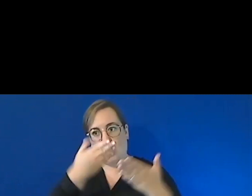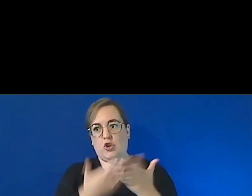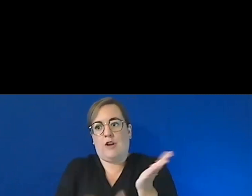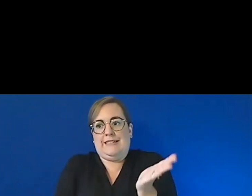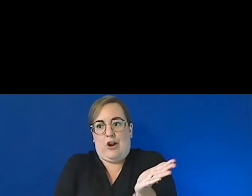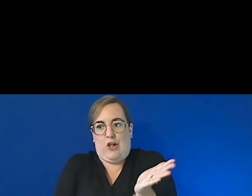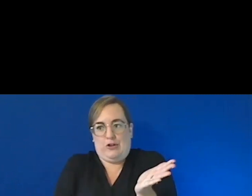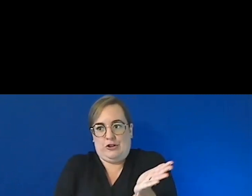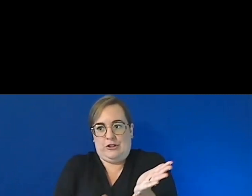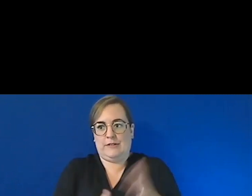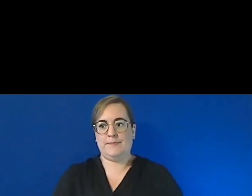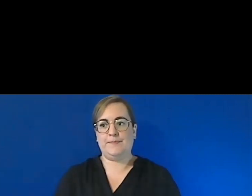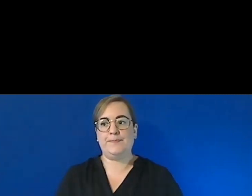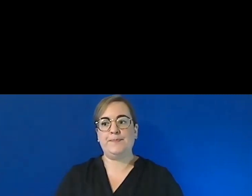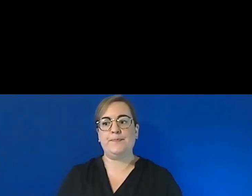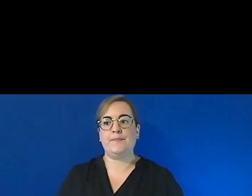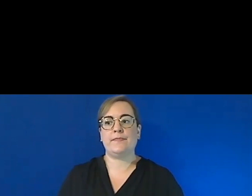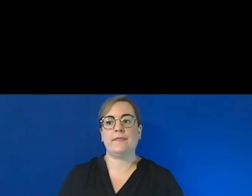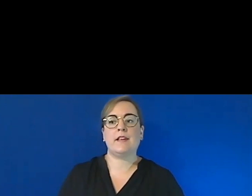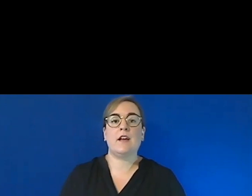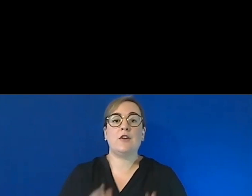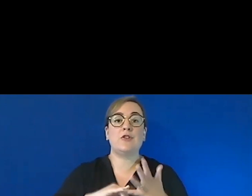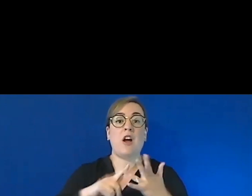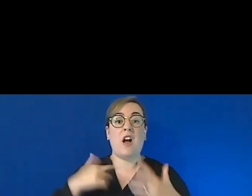So I just want to say I’m really excited for today,